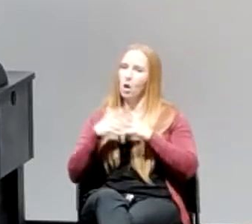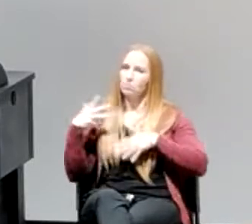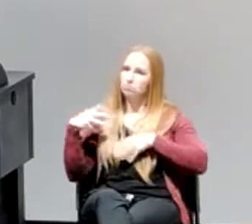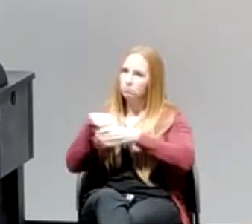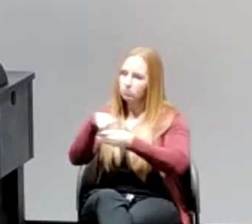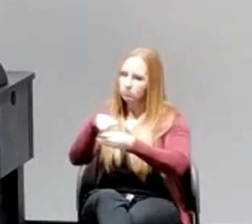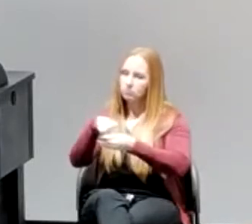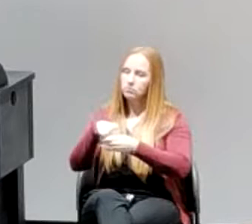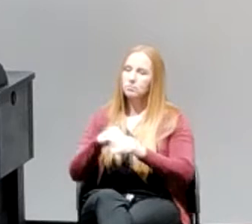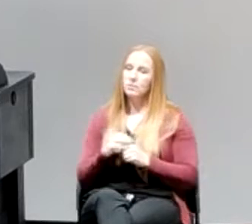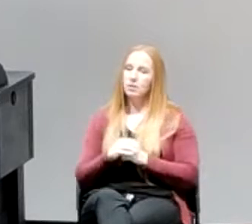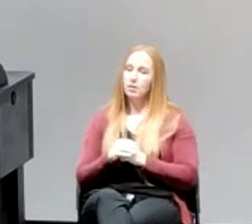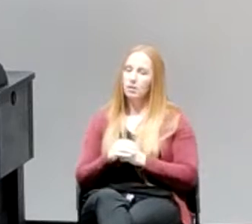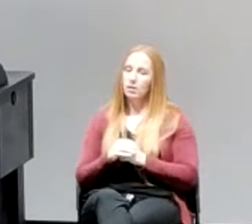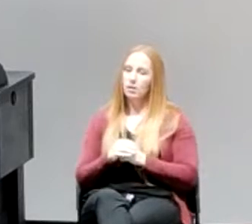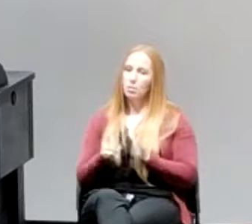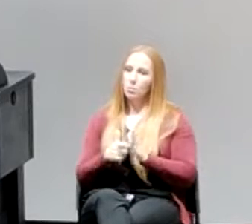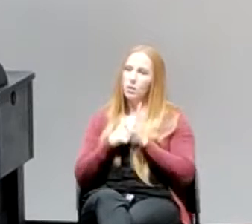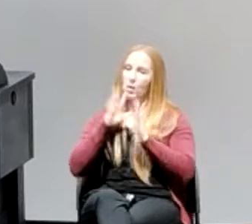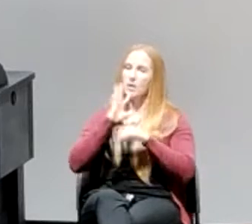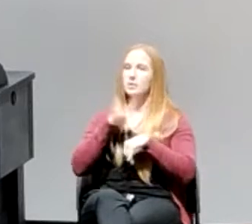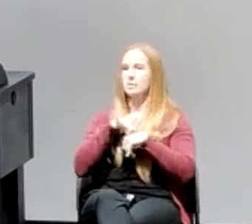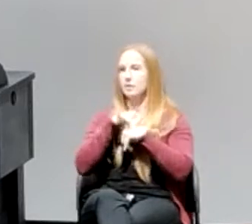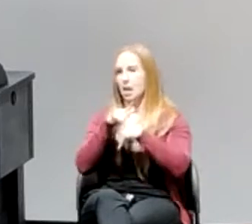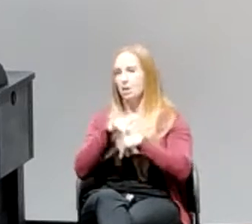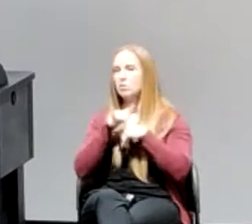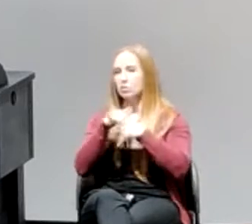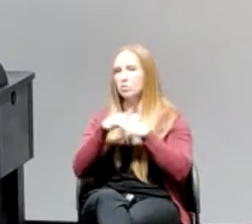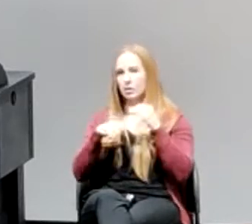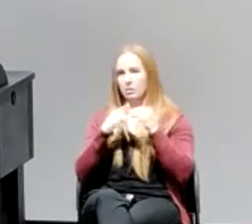It's no longer enough to say oh I get it. And I certainly ain't going to get into the way of it.